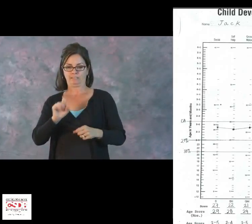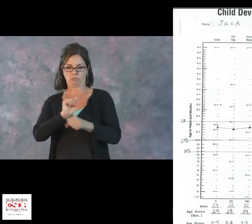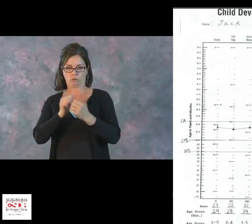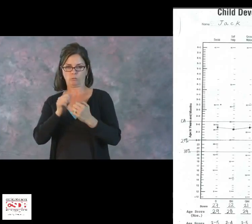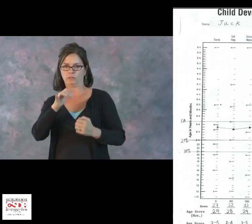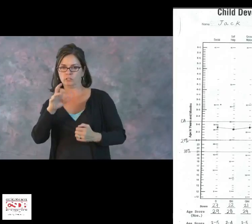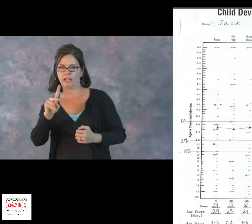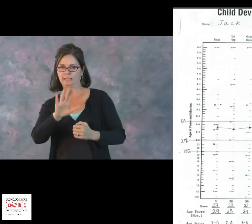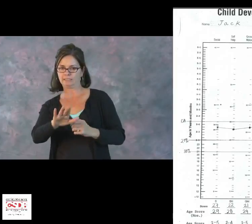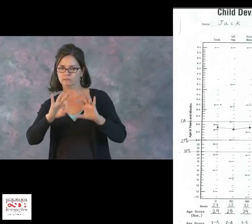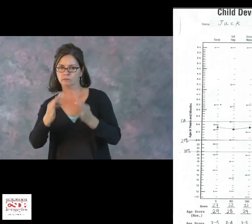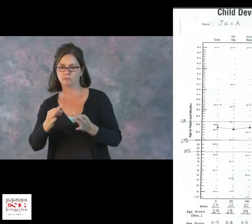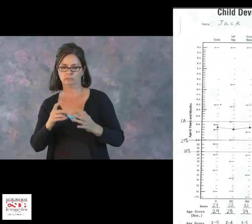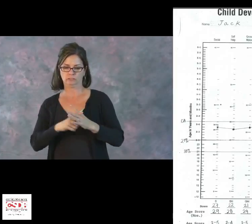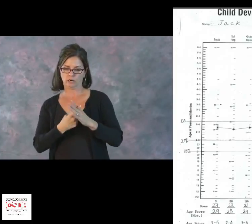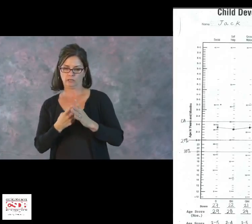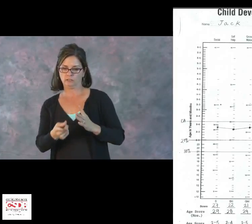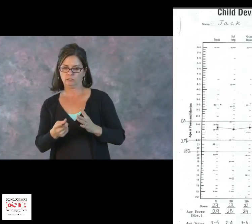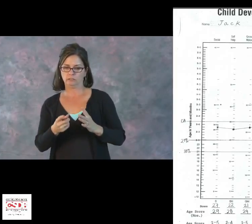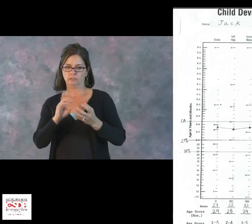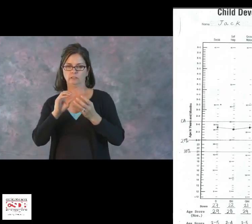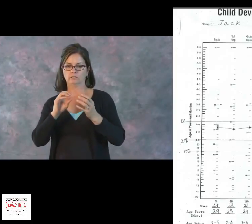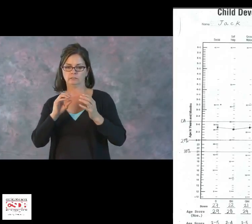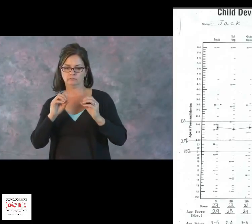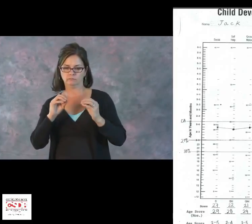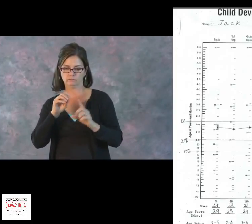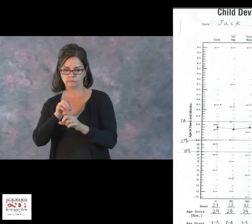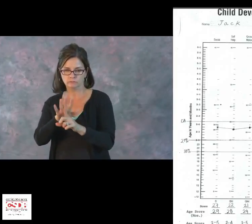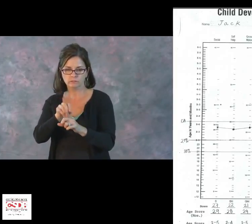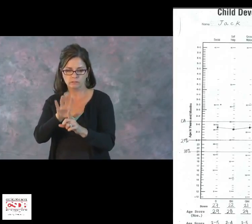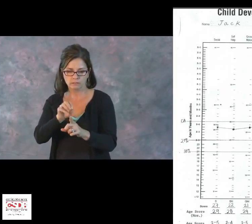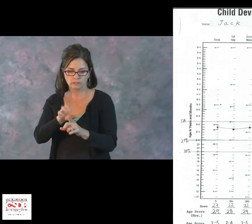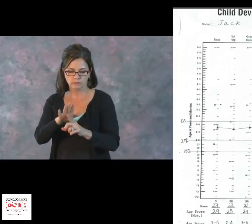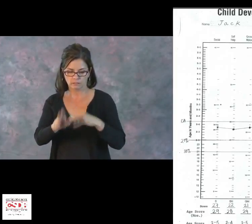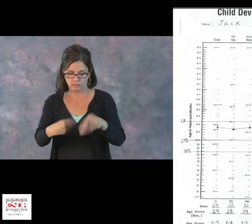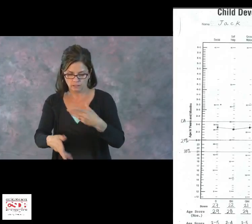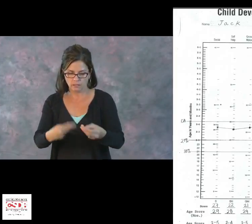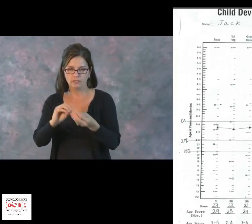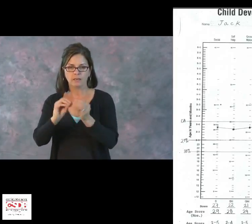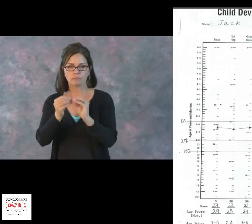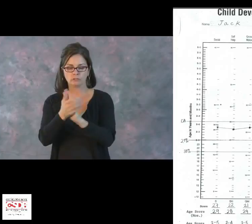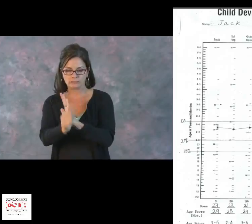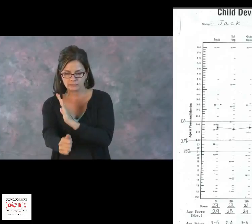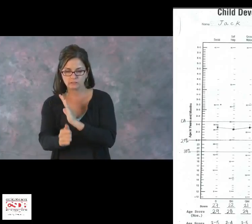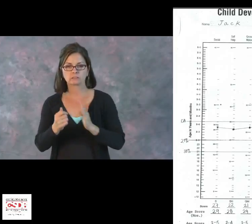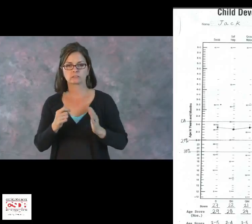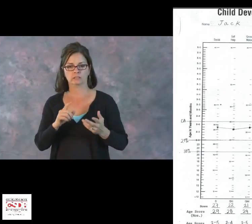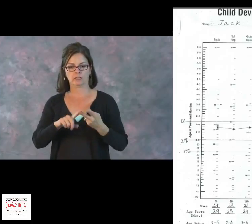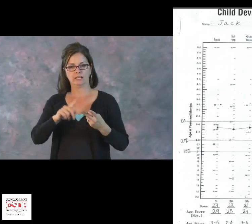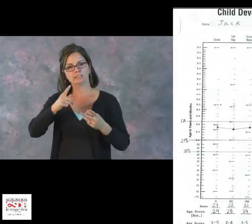is to start to introduce him to number skills and also beginning pre-literacy skills,